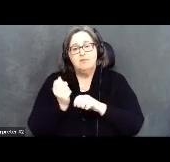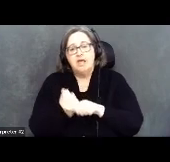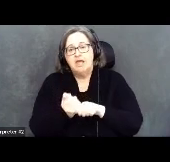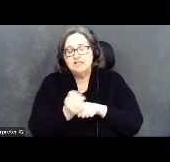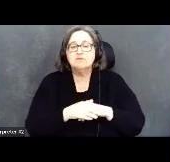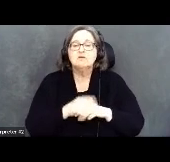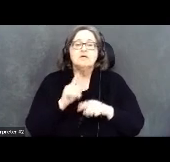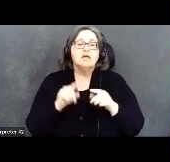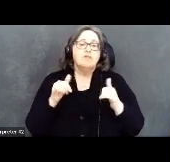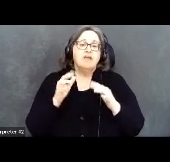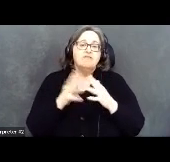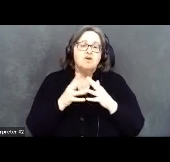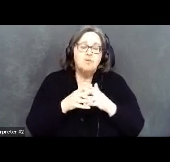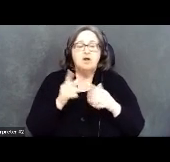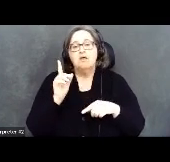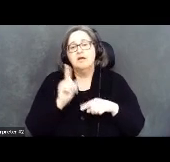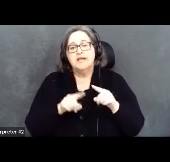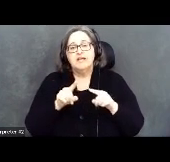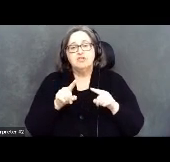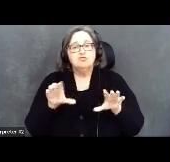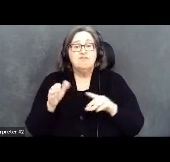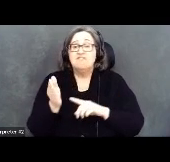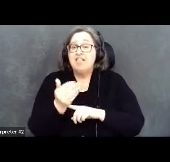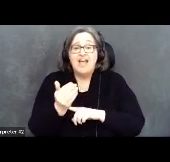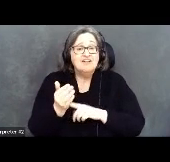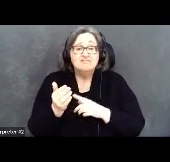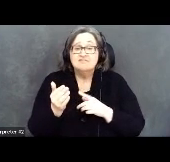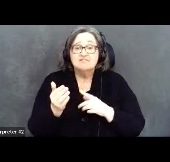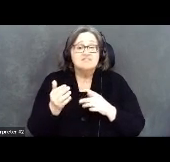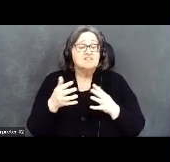do football. He can't do flag football. He does a lot of sitting. Because he does